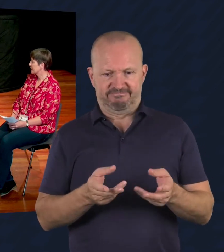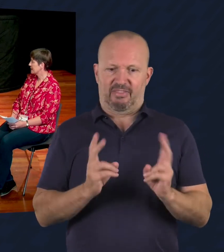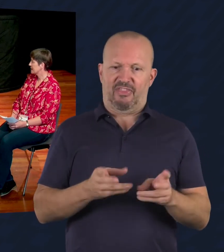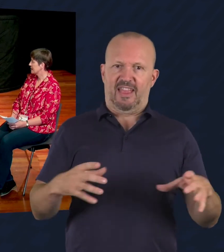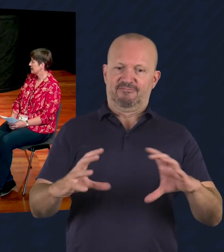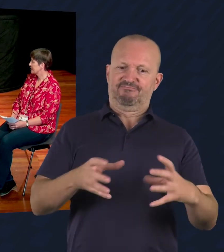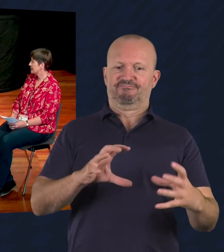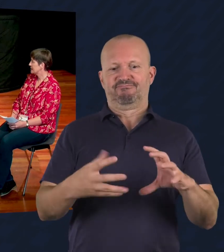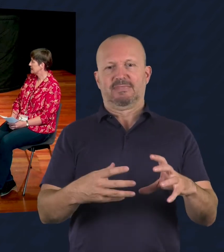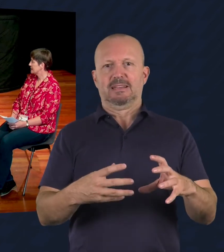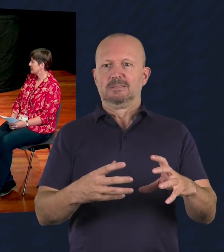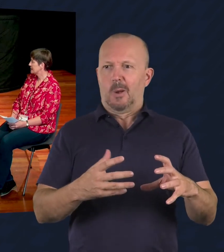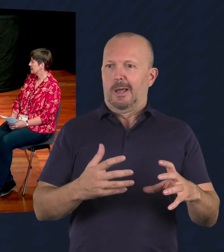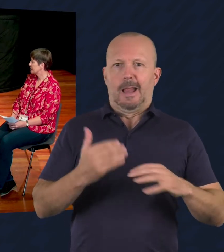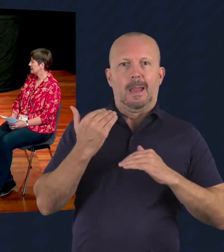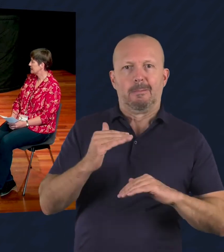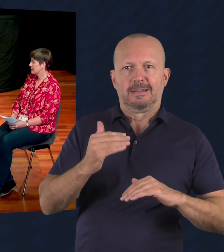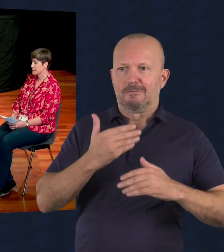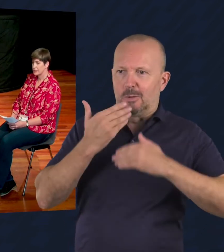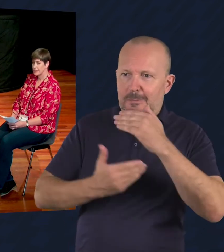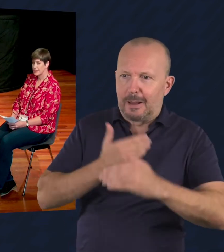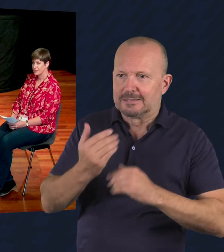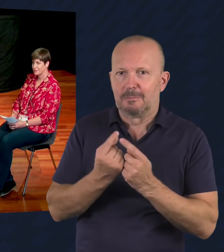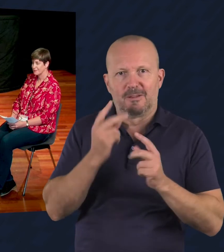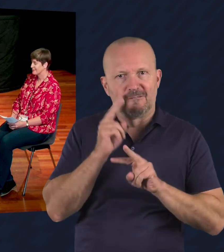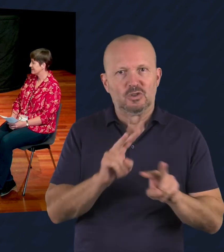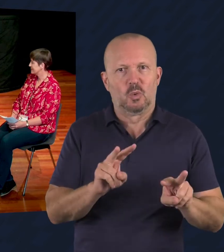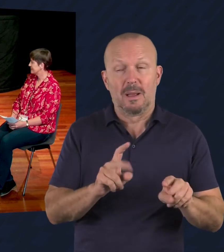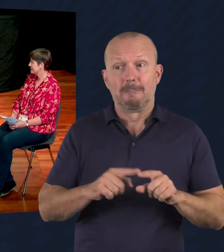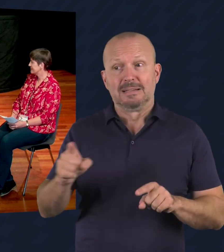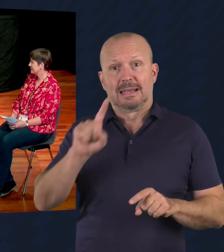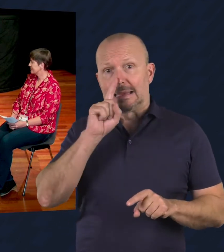So, we are limited in describing something that is still visual